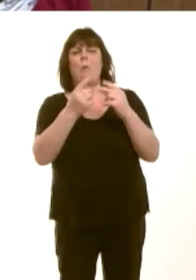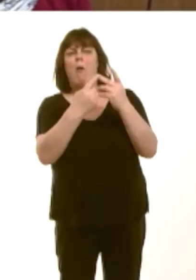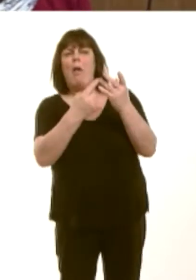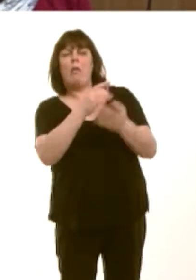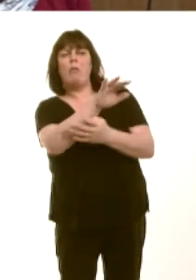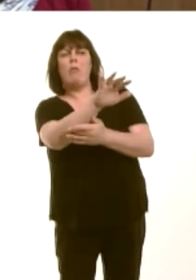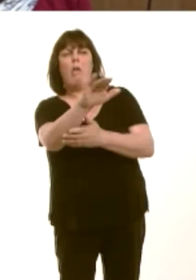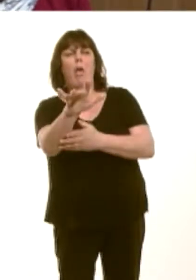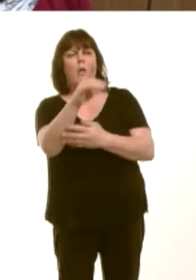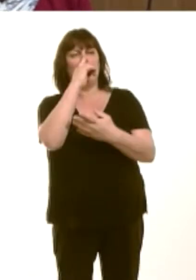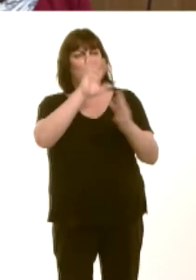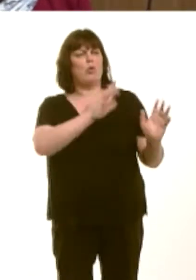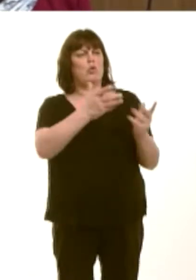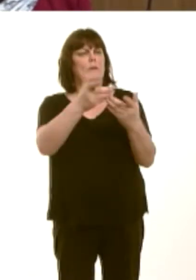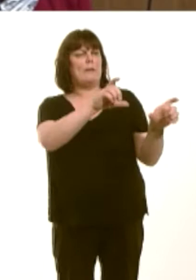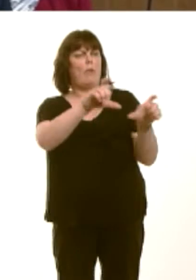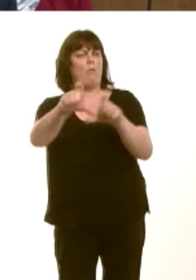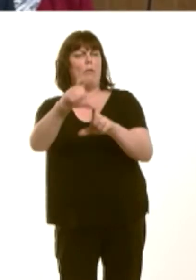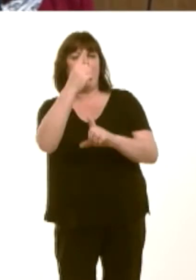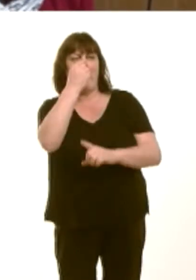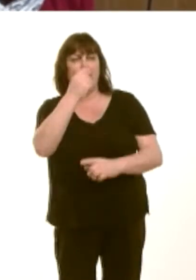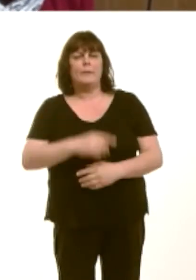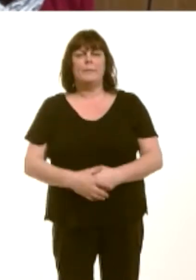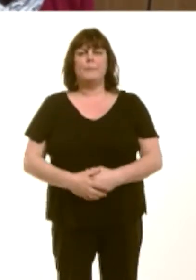would still provide a service for local people.